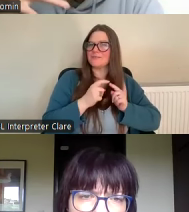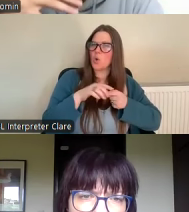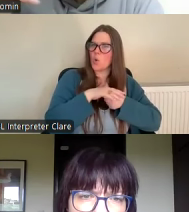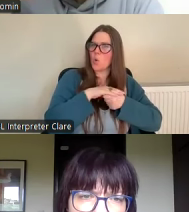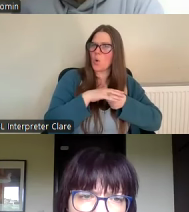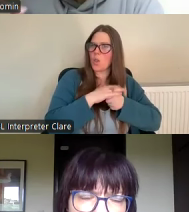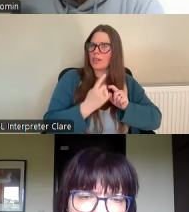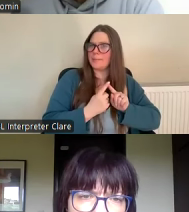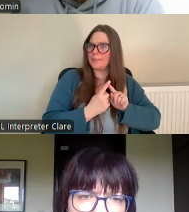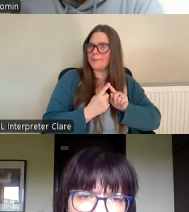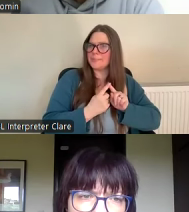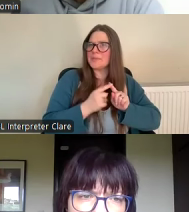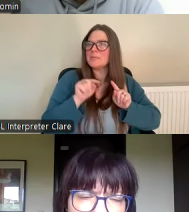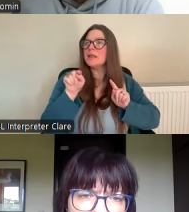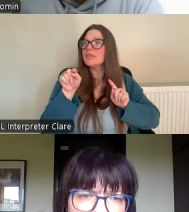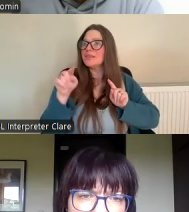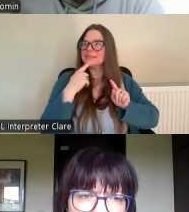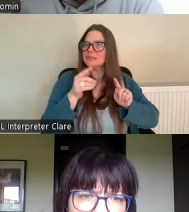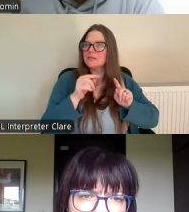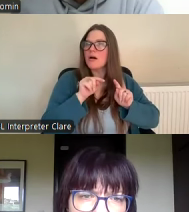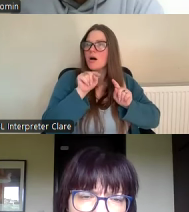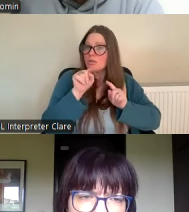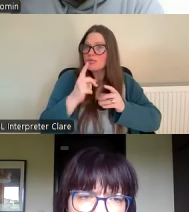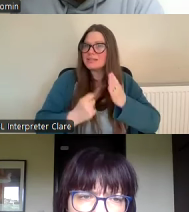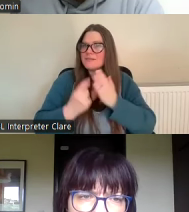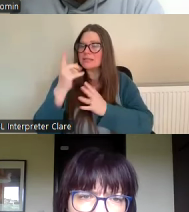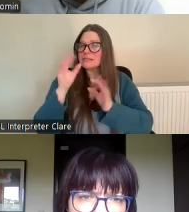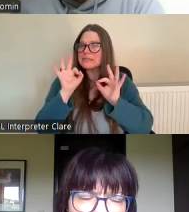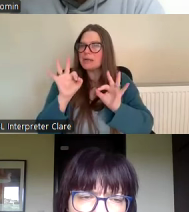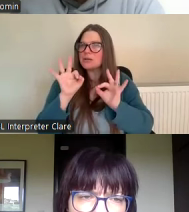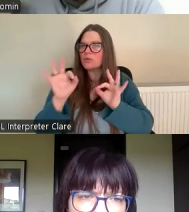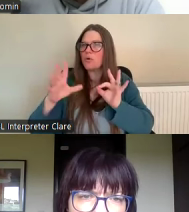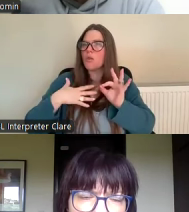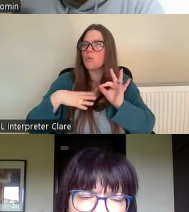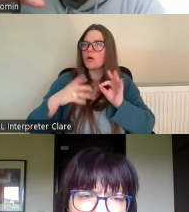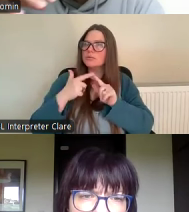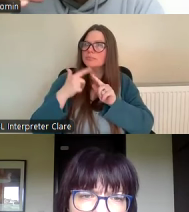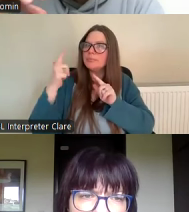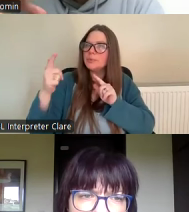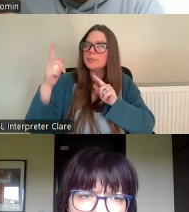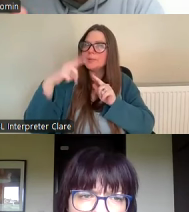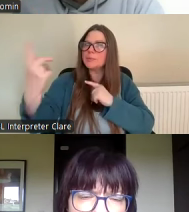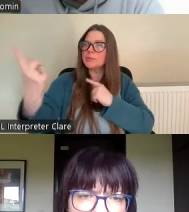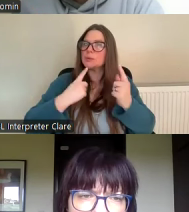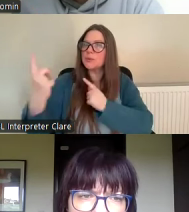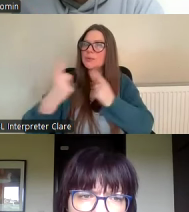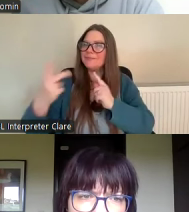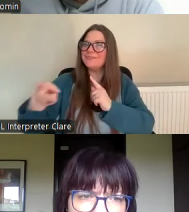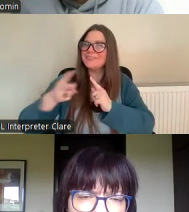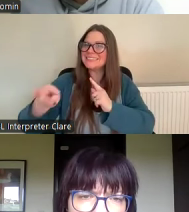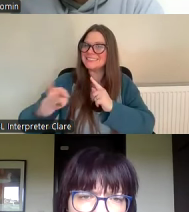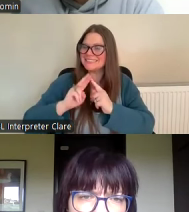That's fully dependent on your business and your organization. There are going to be people that are typing in certain keywords